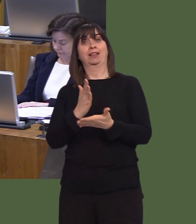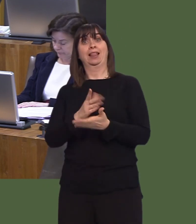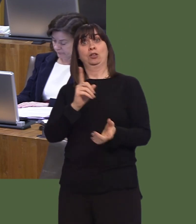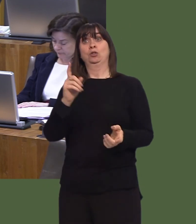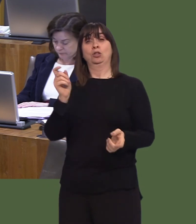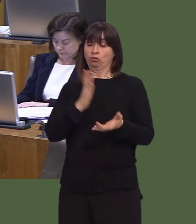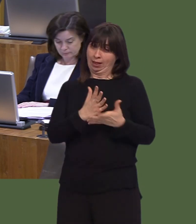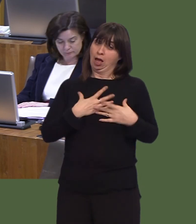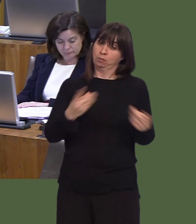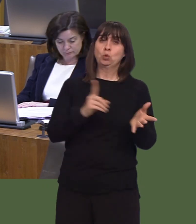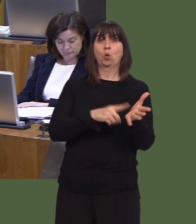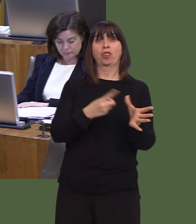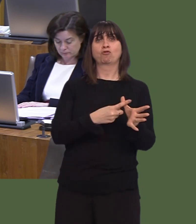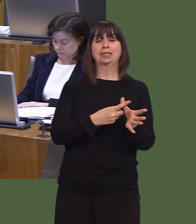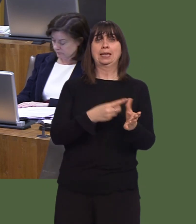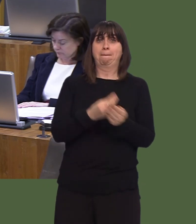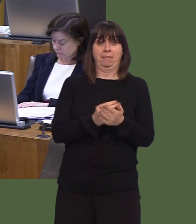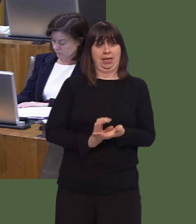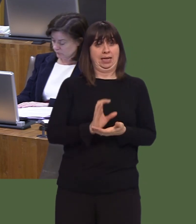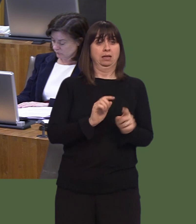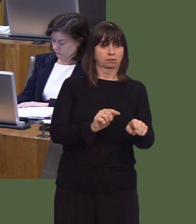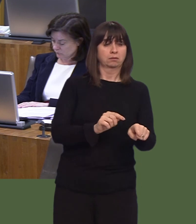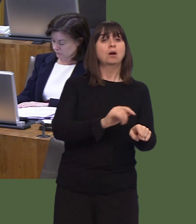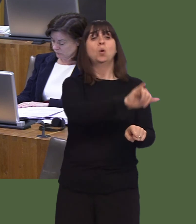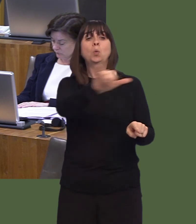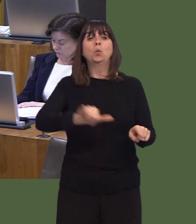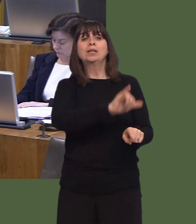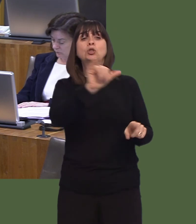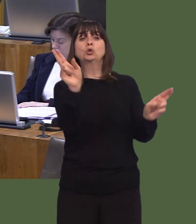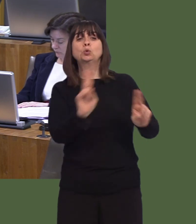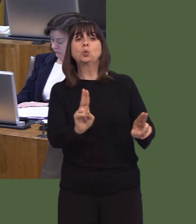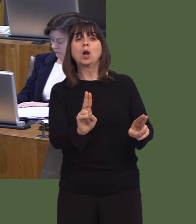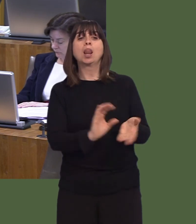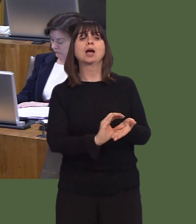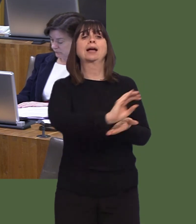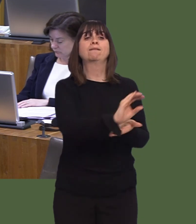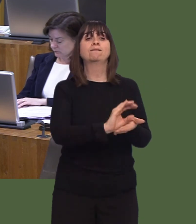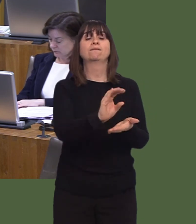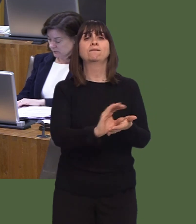local authority. It is for the local authority to determine and prioritise which schools and which works they want to bid for.